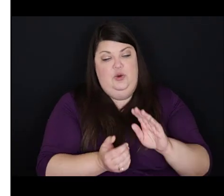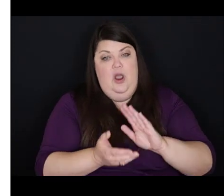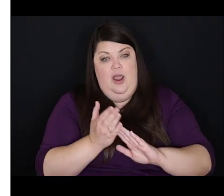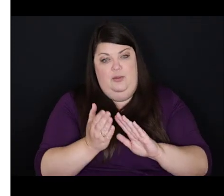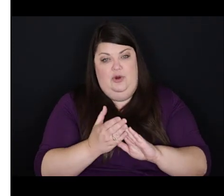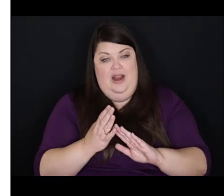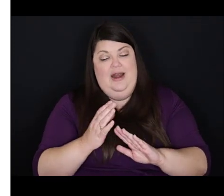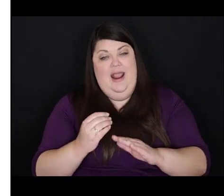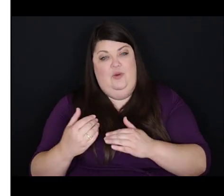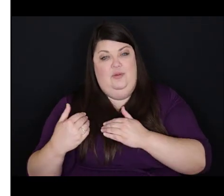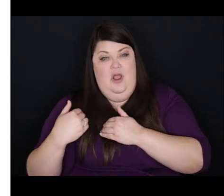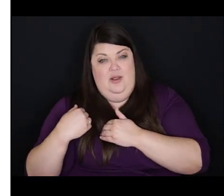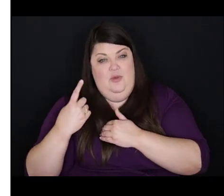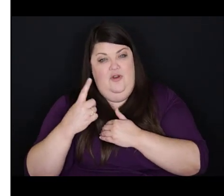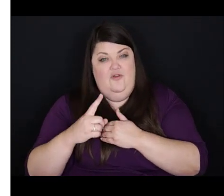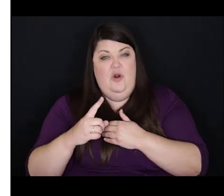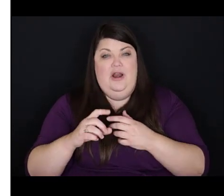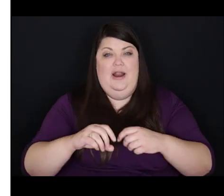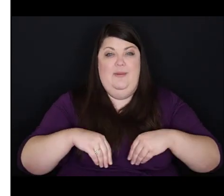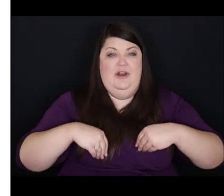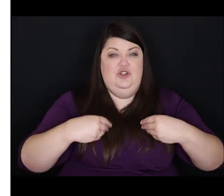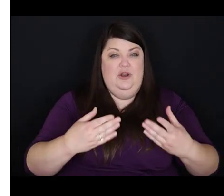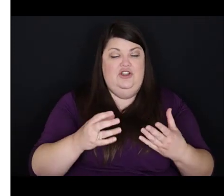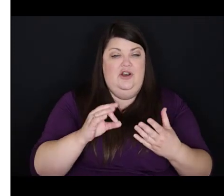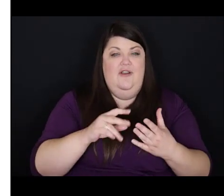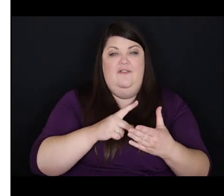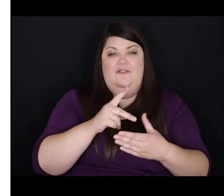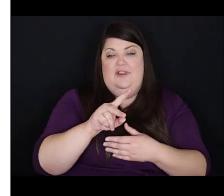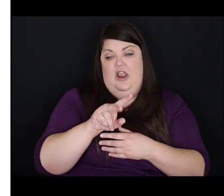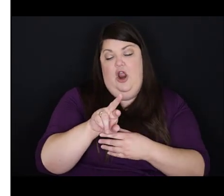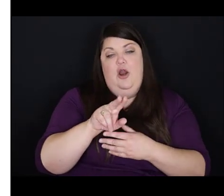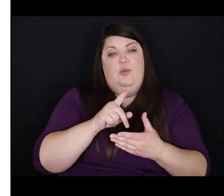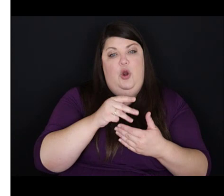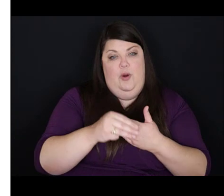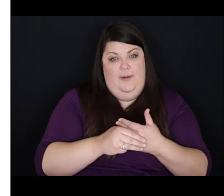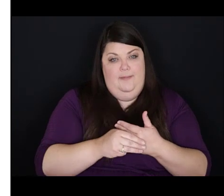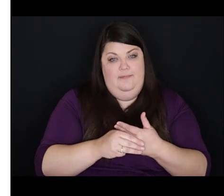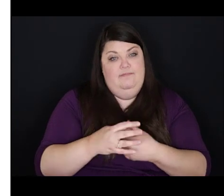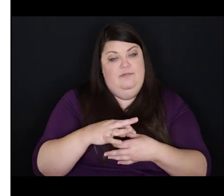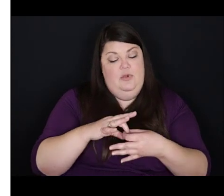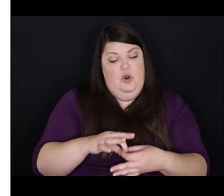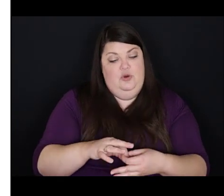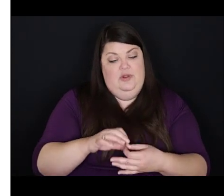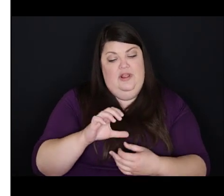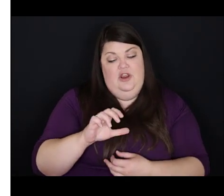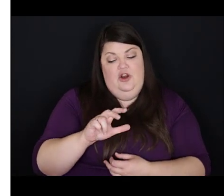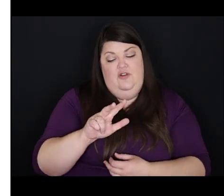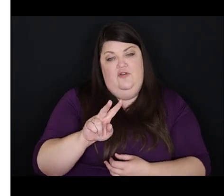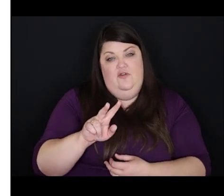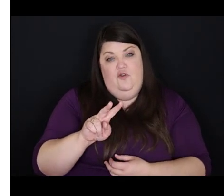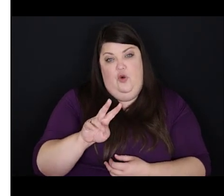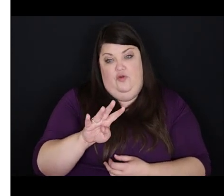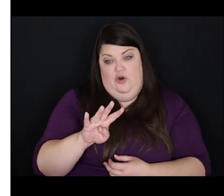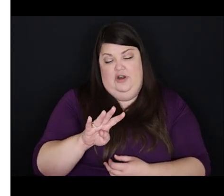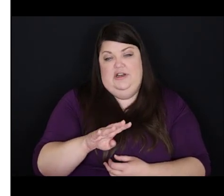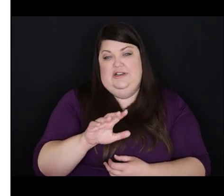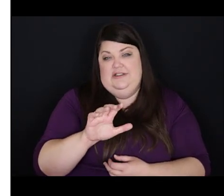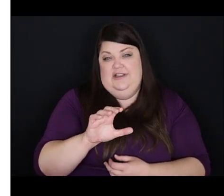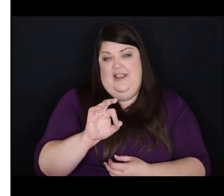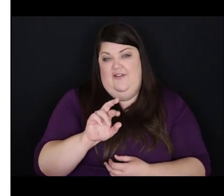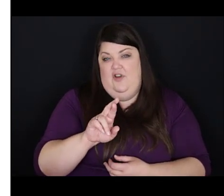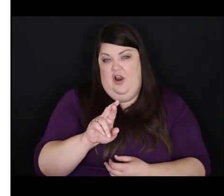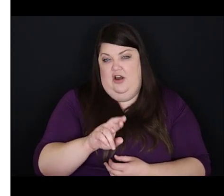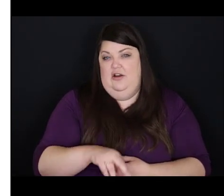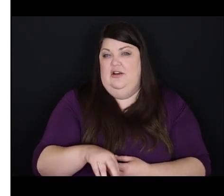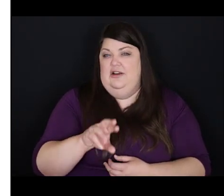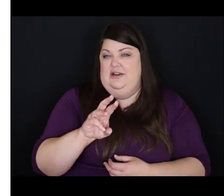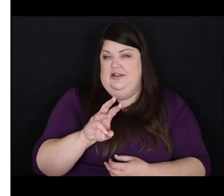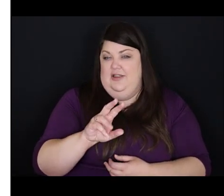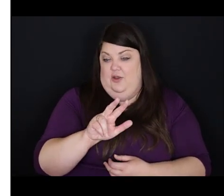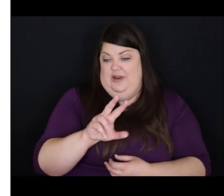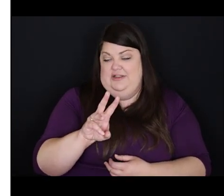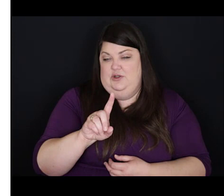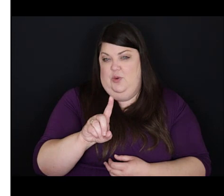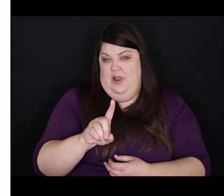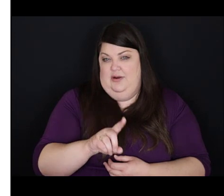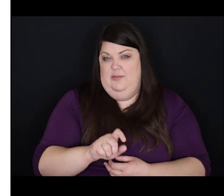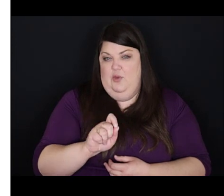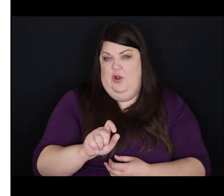for the administration of the VR program in accordance with 34 CFR § 361.13(b) and (c).